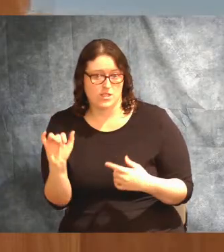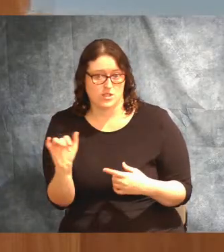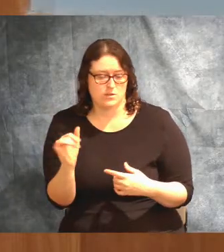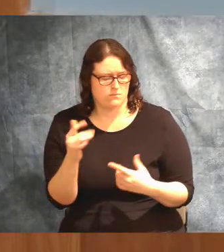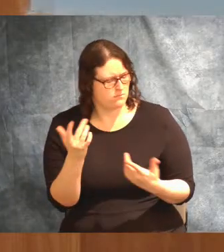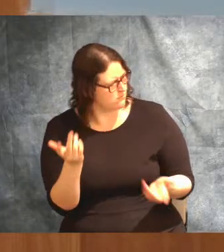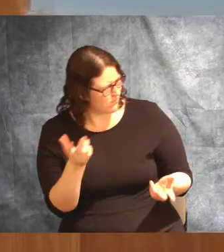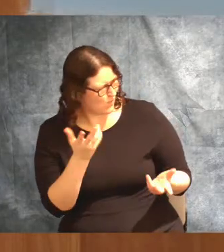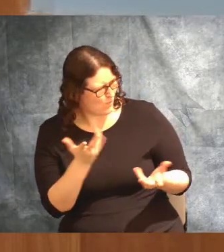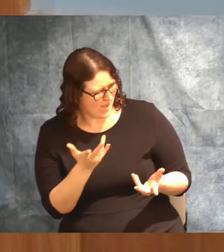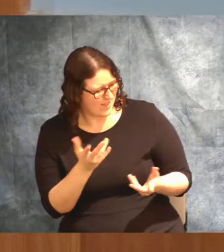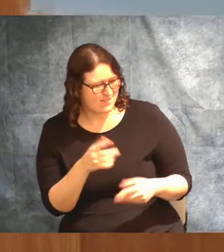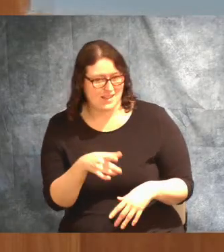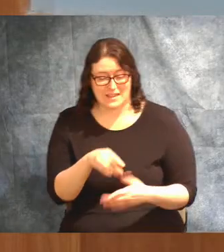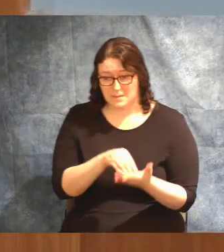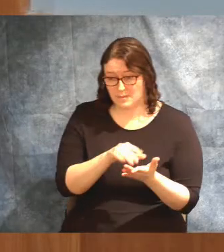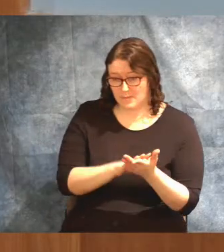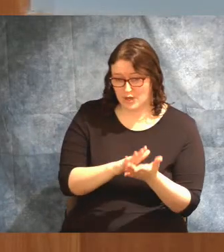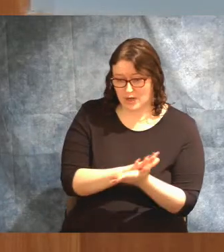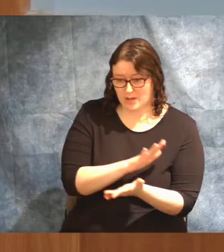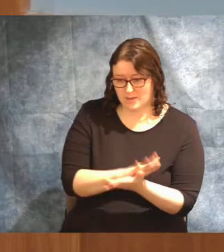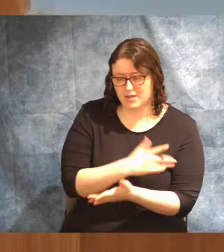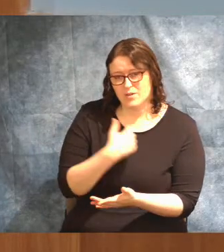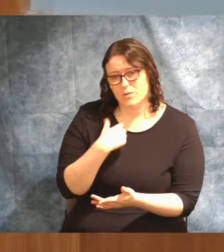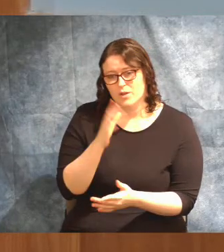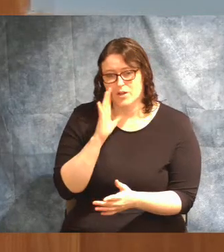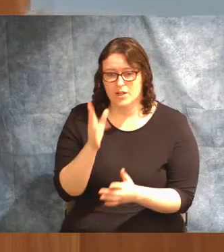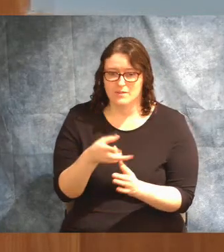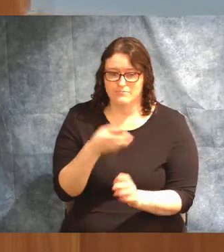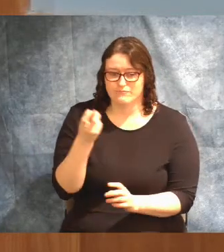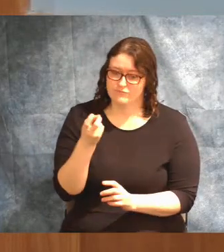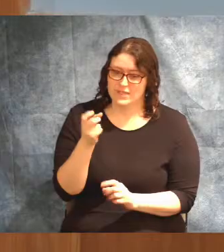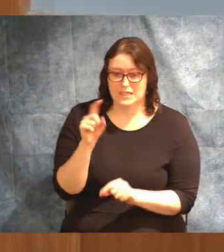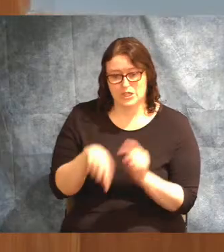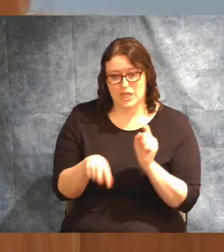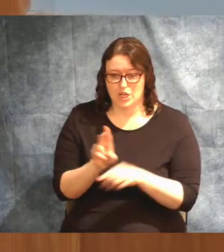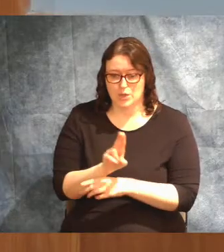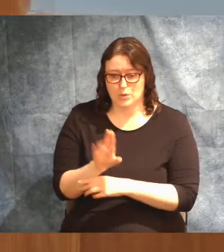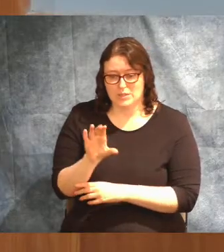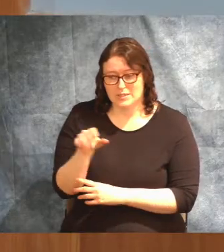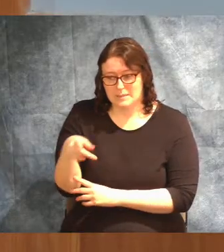put it on paper like we're pulling the detail. No, you can't use CPD and no, we're not going to allow